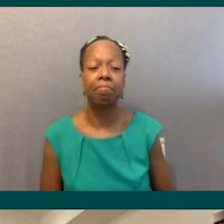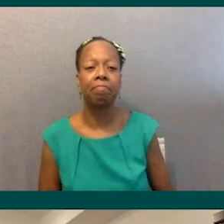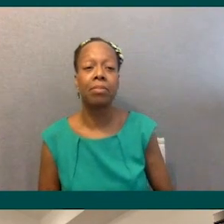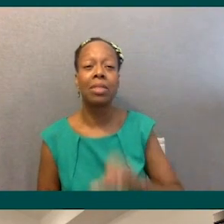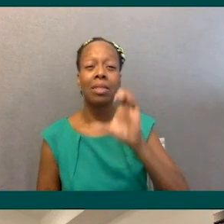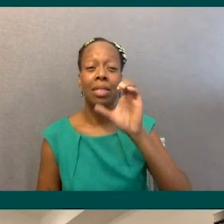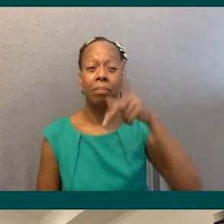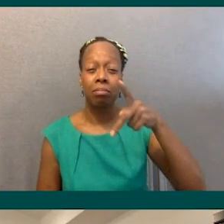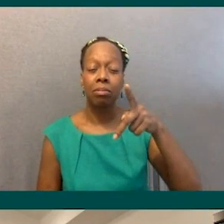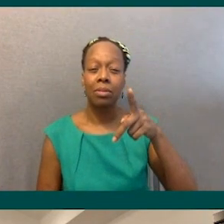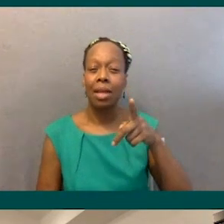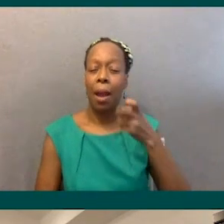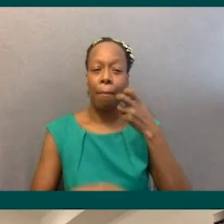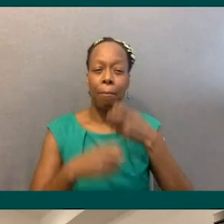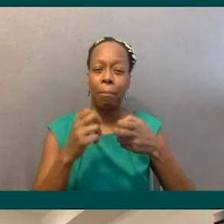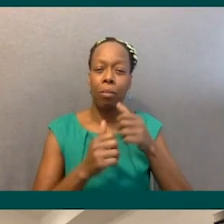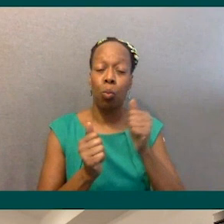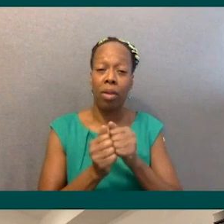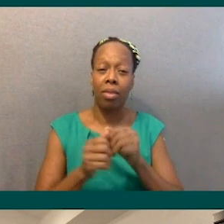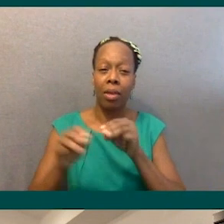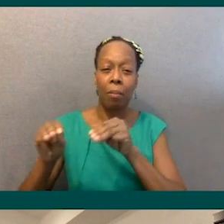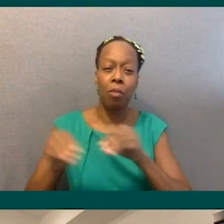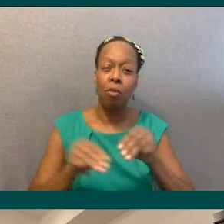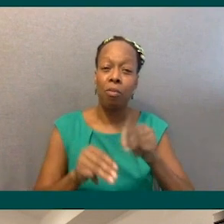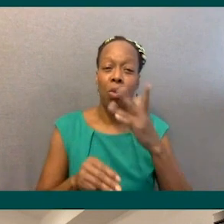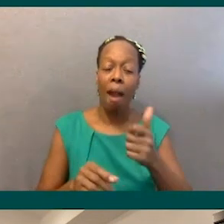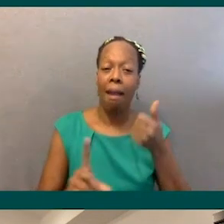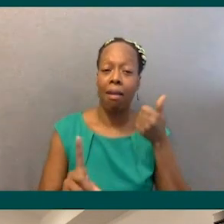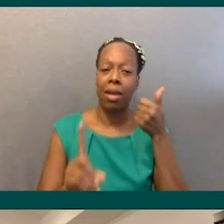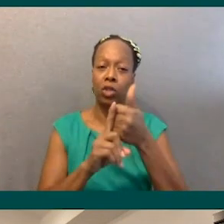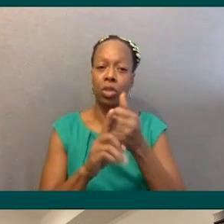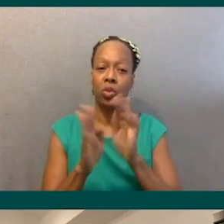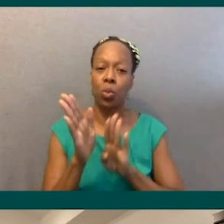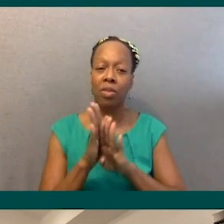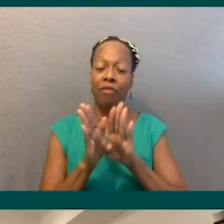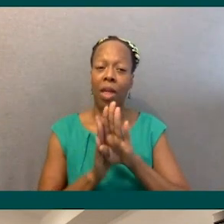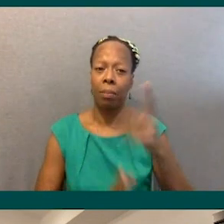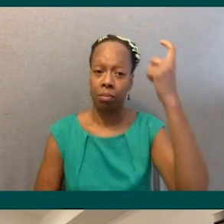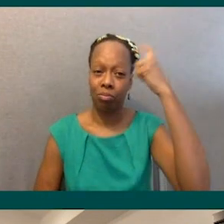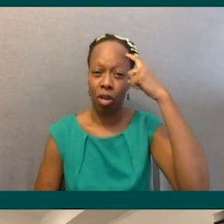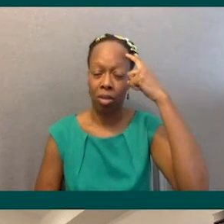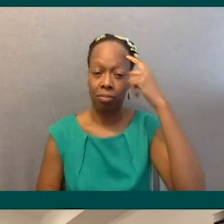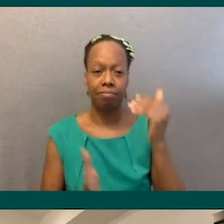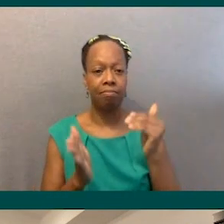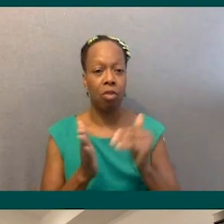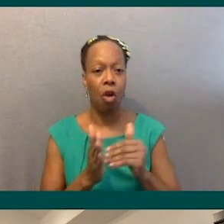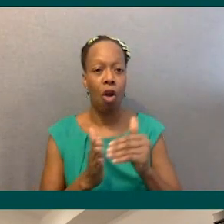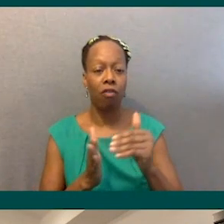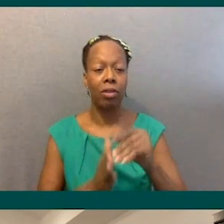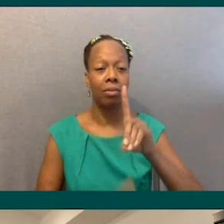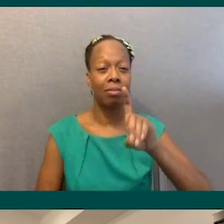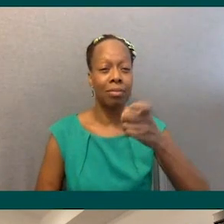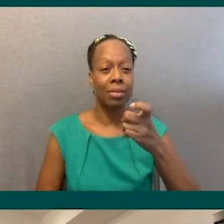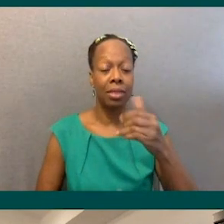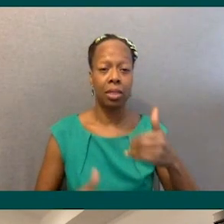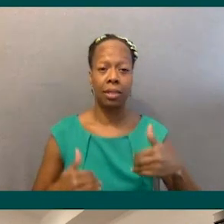because of injury to the developing brain. And often it's diagnosed in young children,